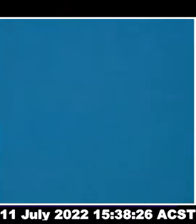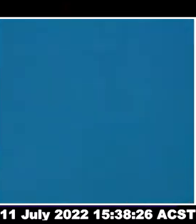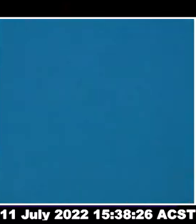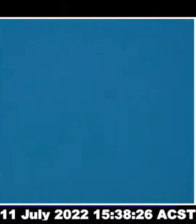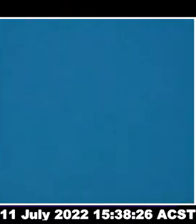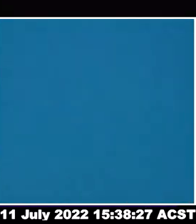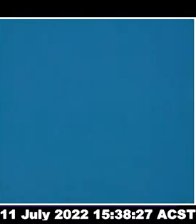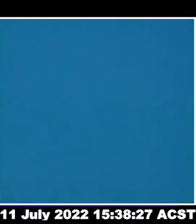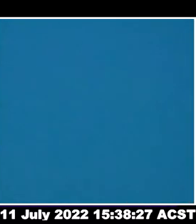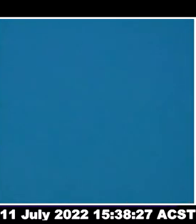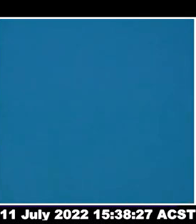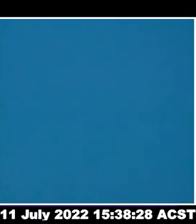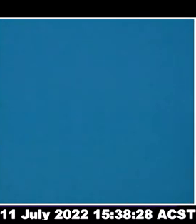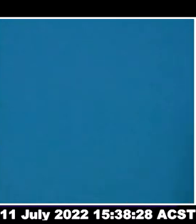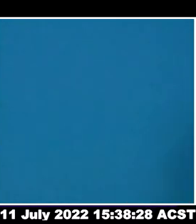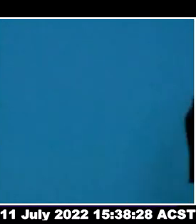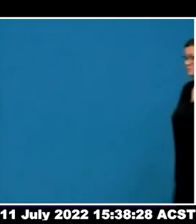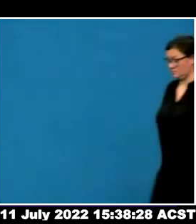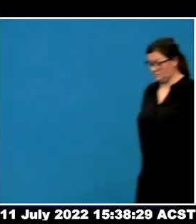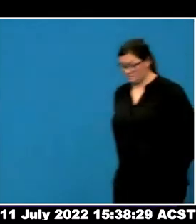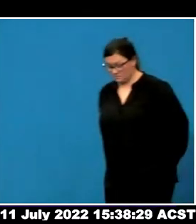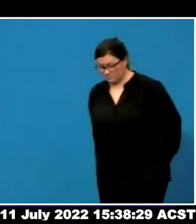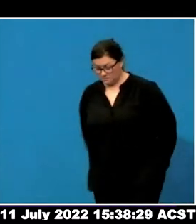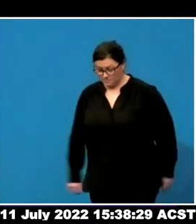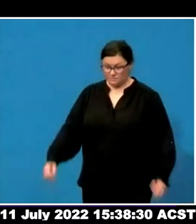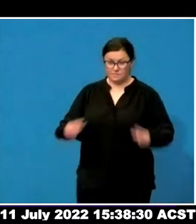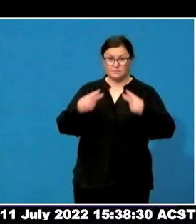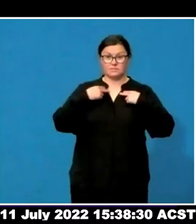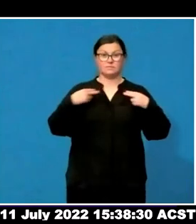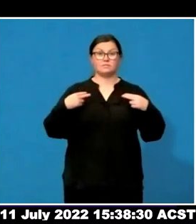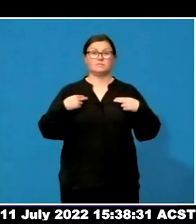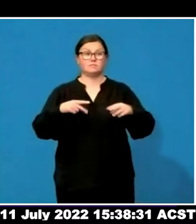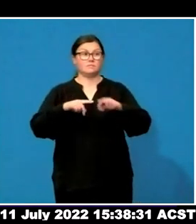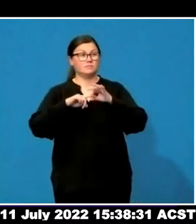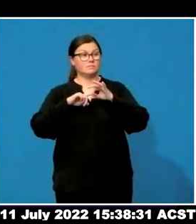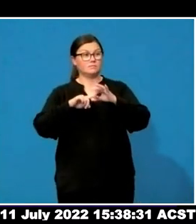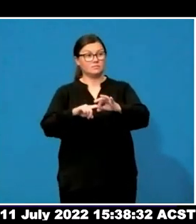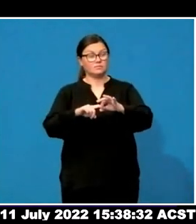Do you have a view as to whether the NDIS as currently structured is